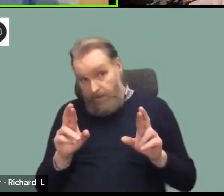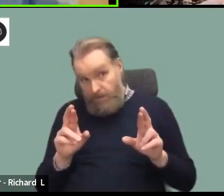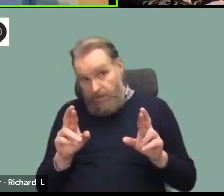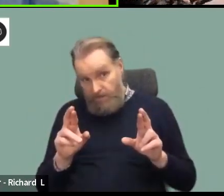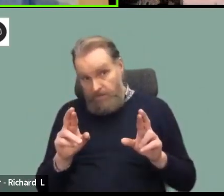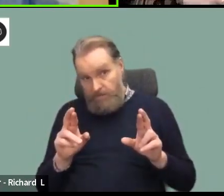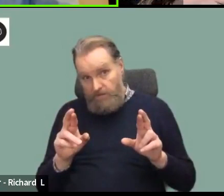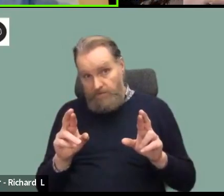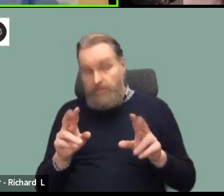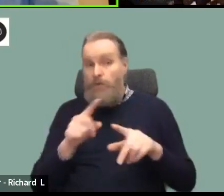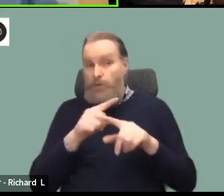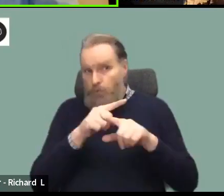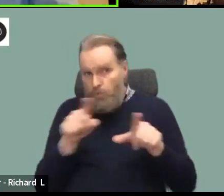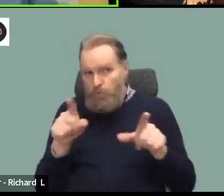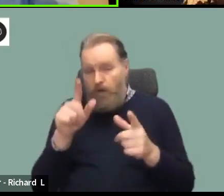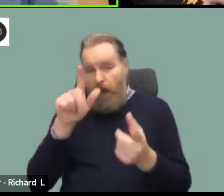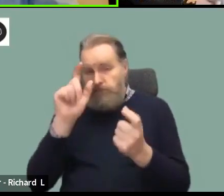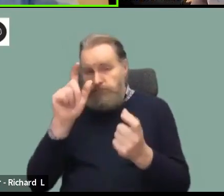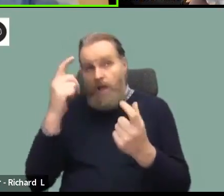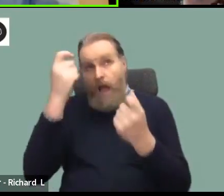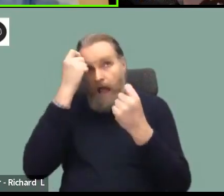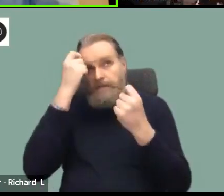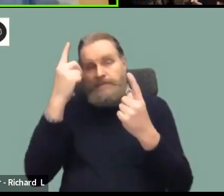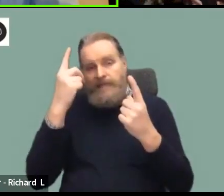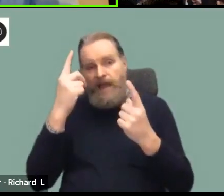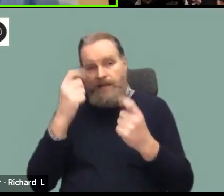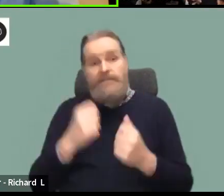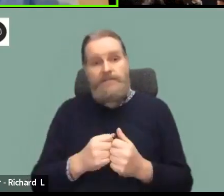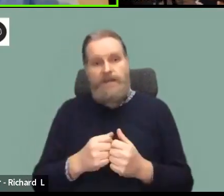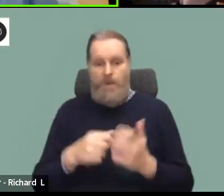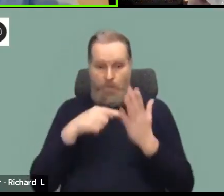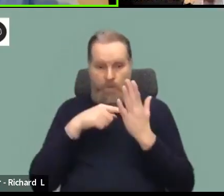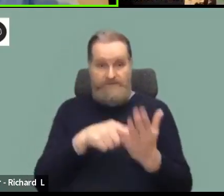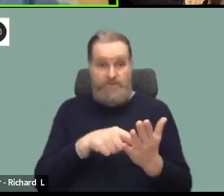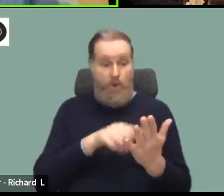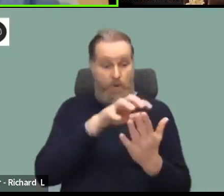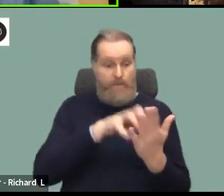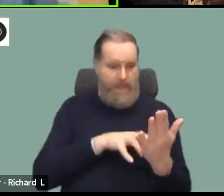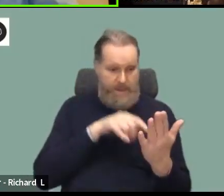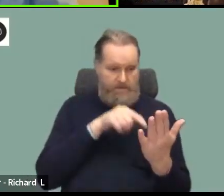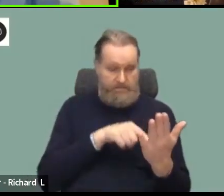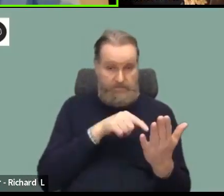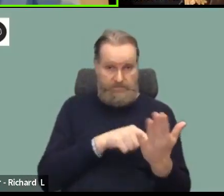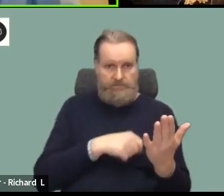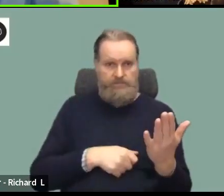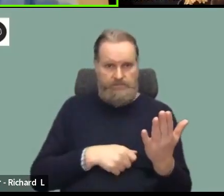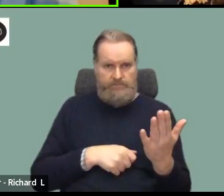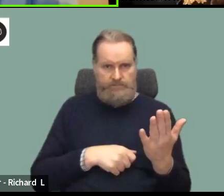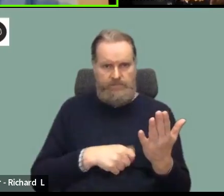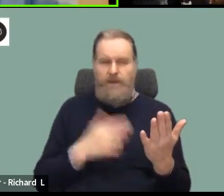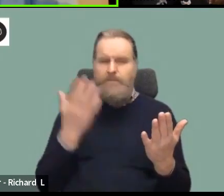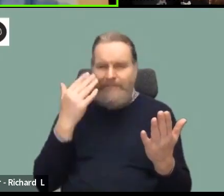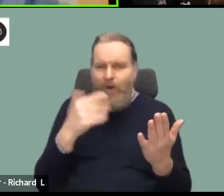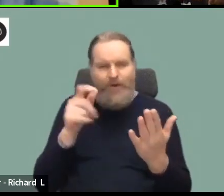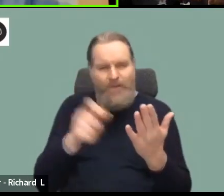So from in finishing I hope that what people can see is everything we've done is in line with. what was raised in the ballot in what was raised in the ballot insert. Everybody wants to win.